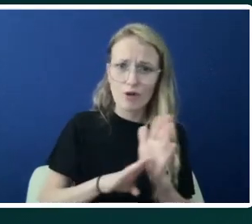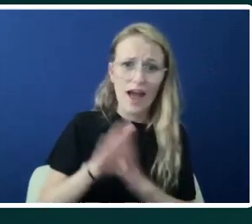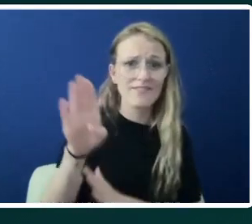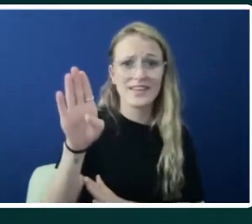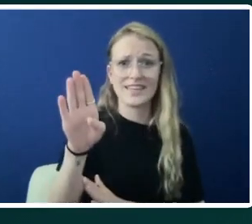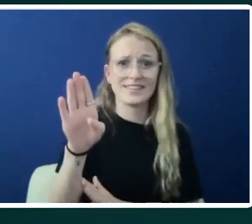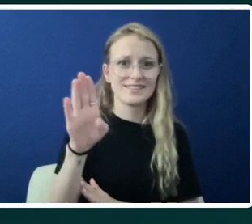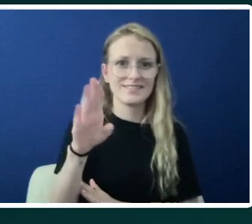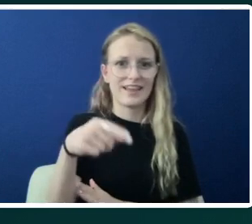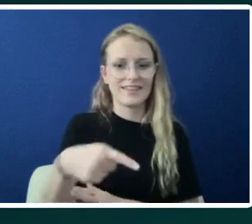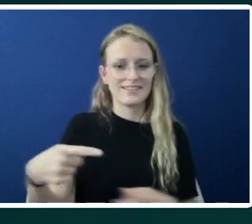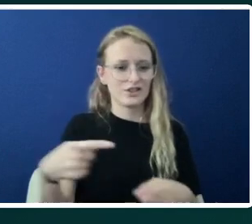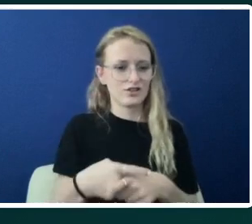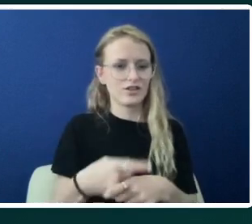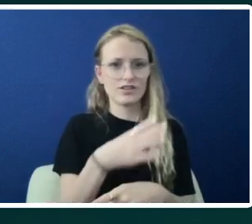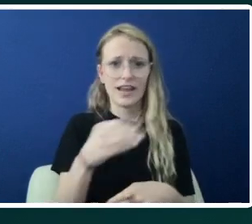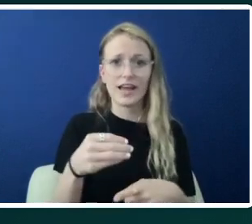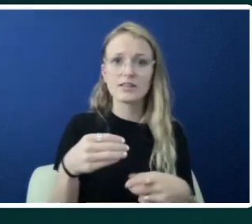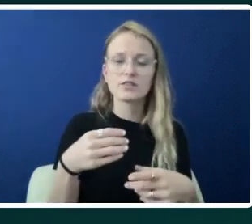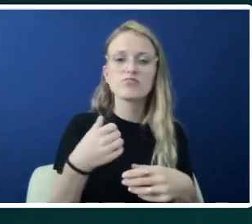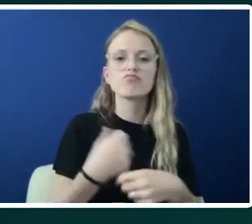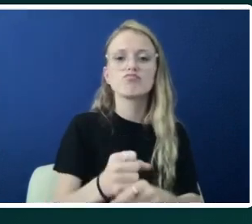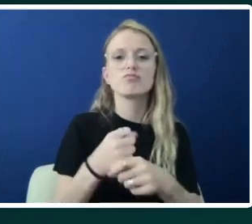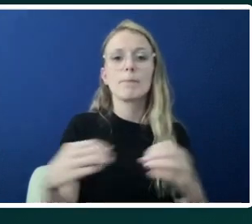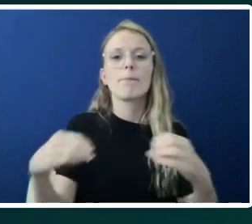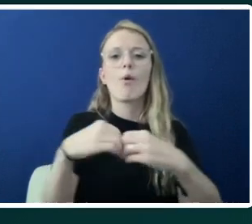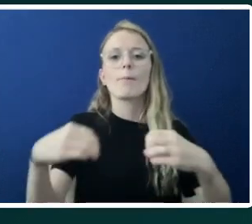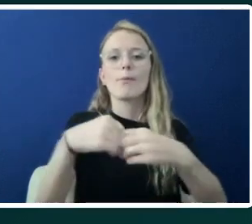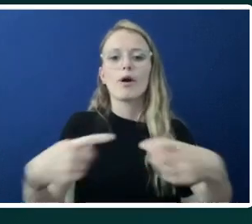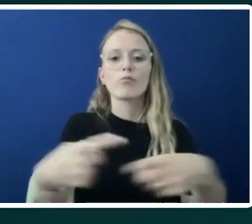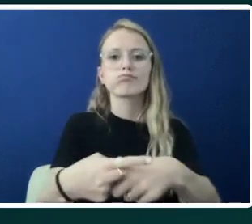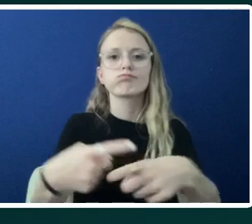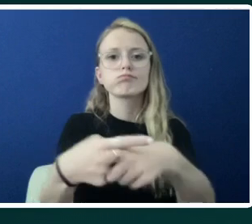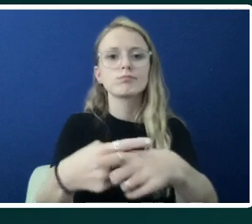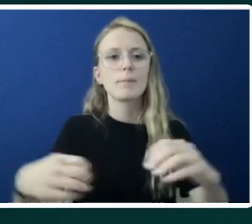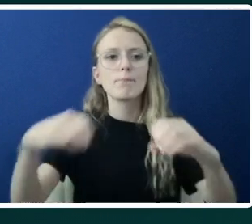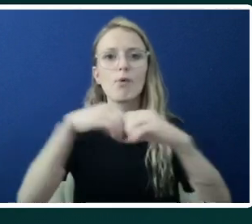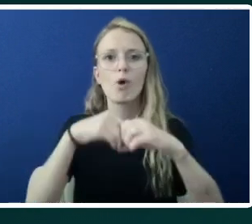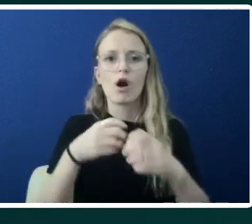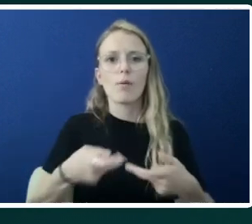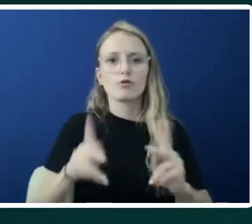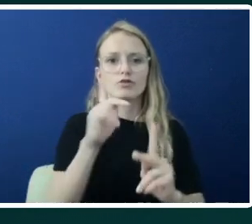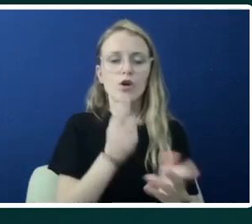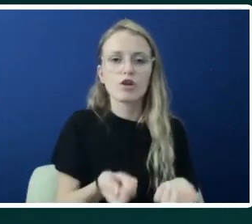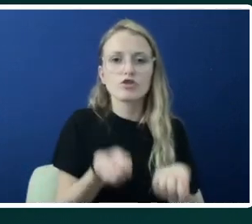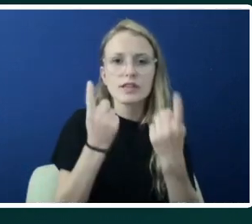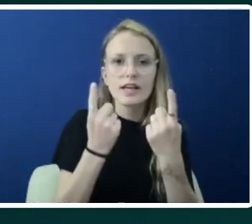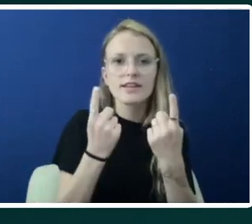dialogue points, points for understanding as a learning community. And this gives me such